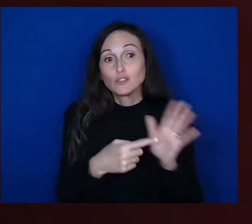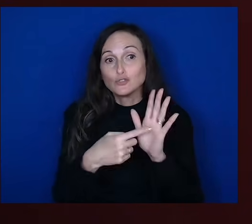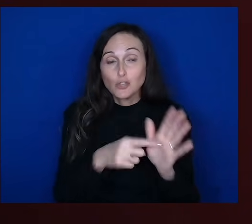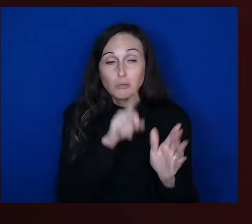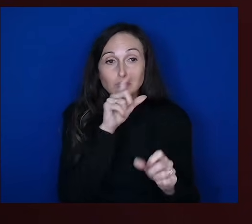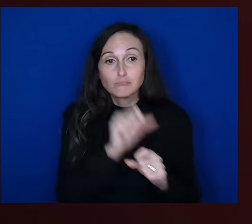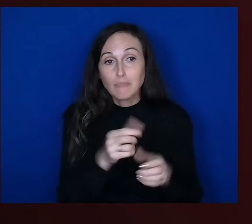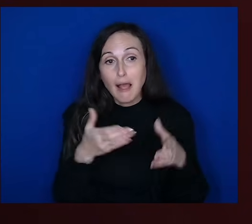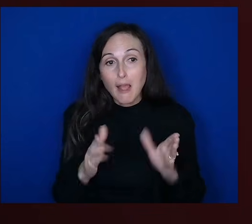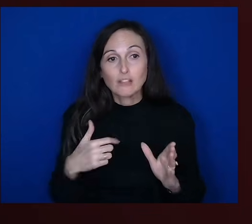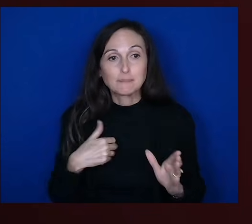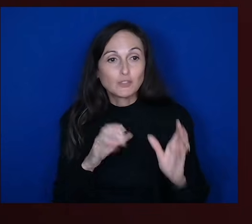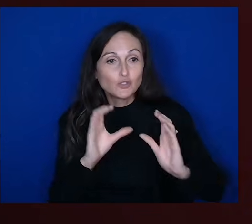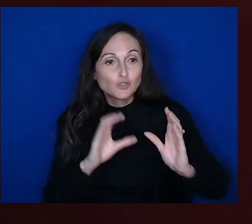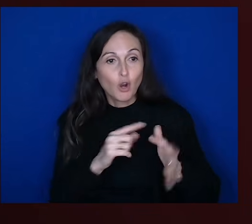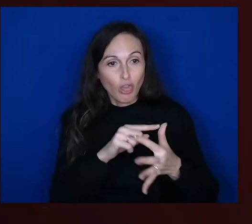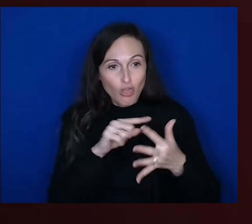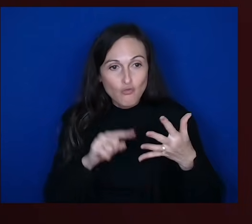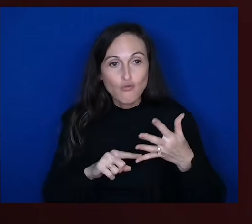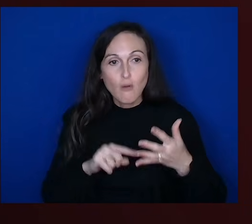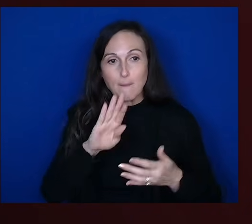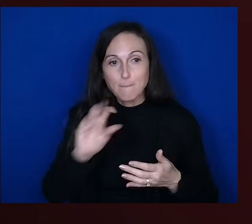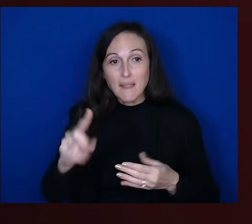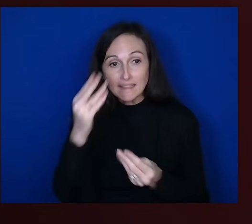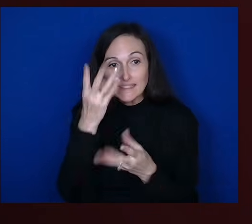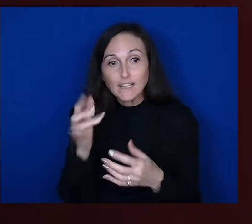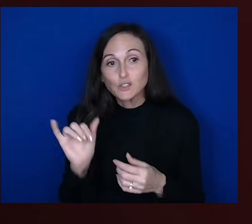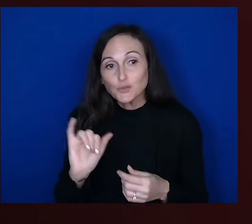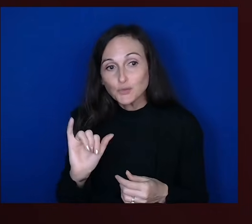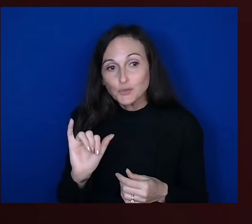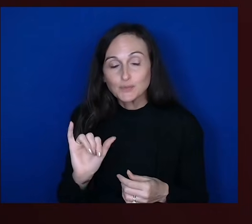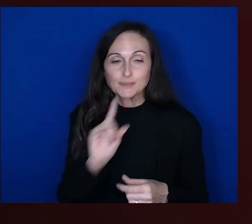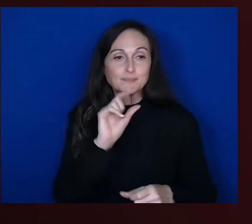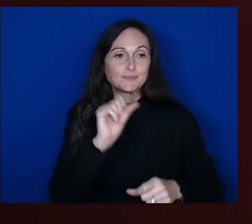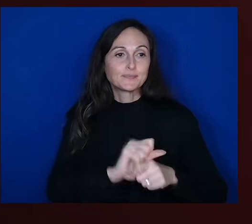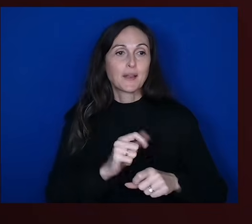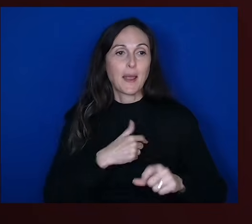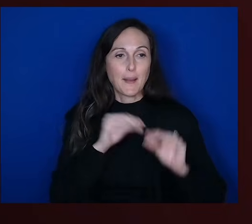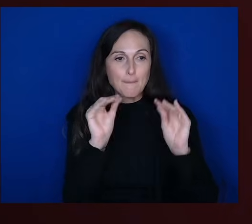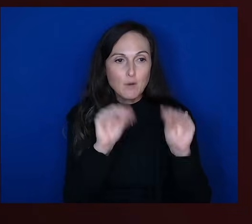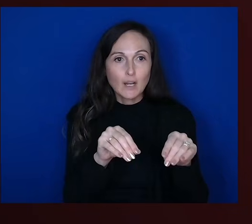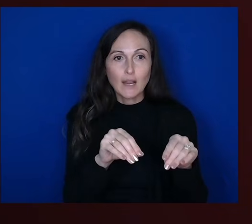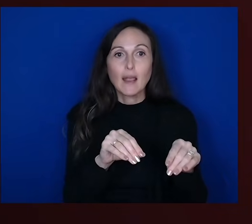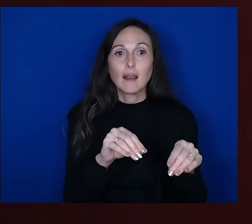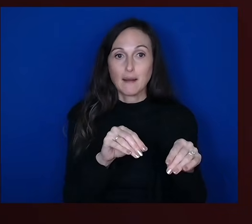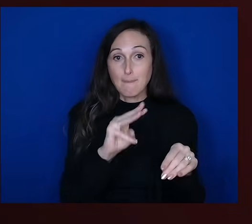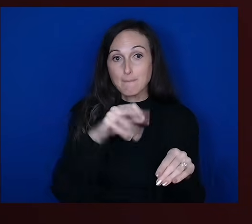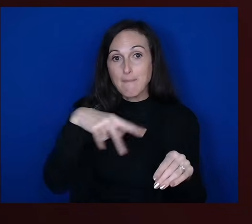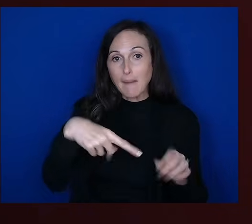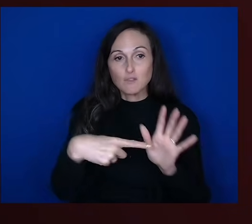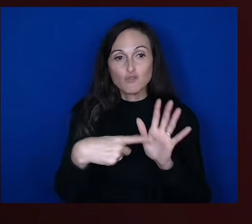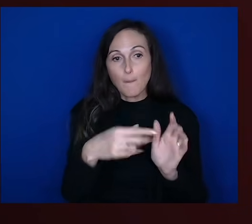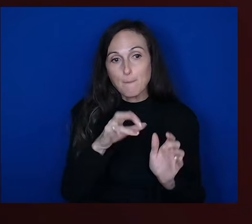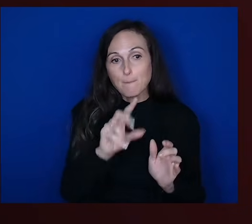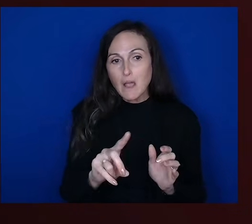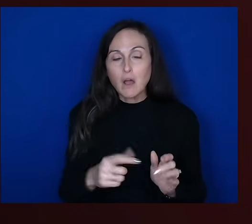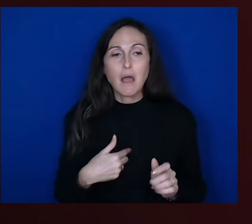search through that build data as well, and it actually -- I put in the map of build and I said, "Where is the food?" and it actually jumps right to